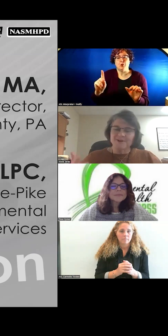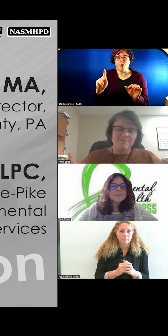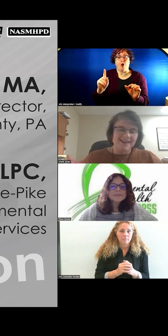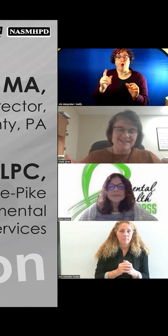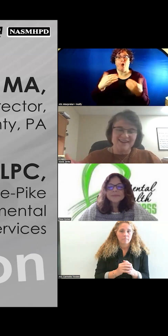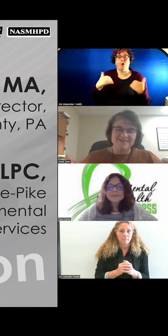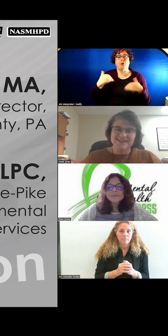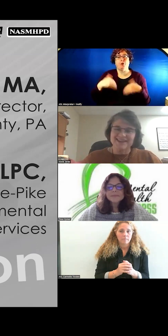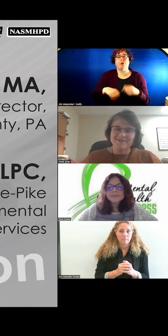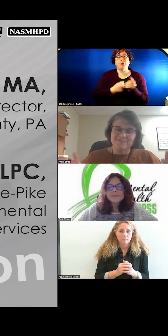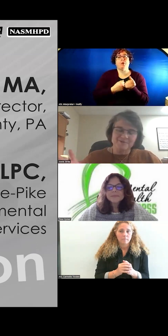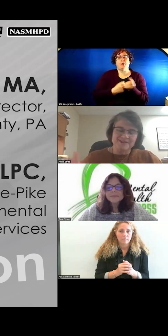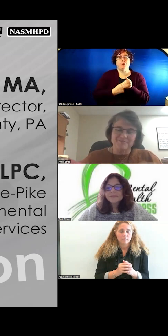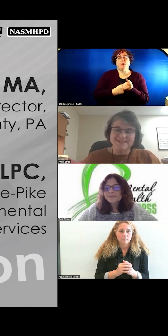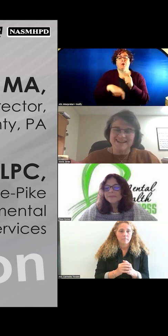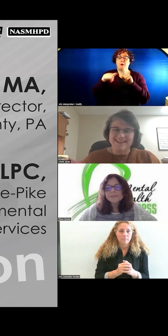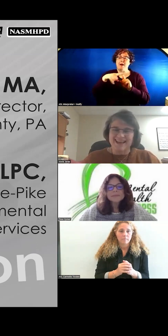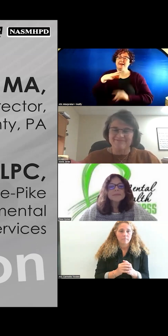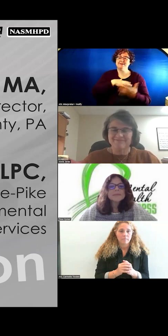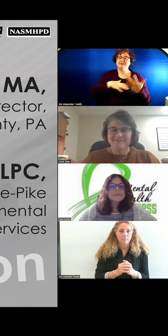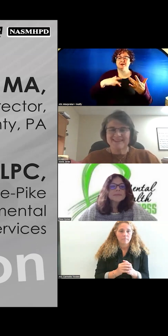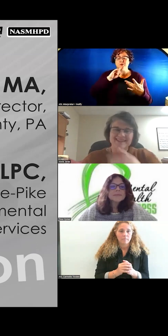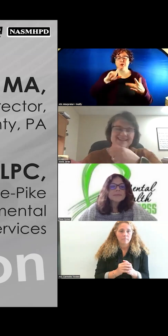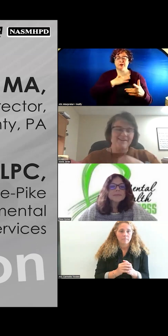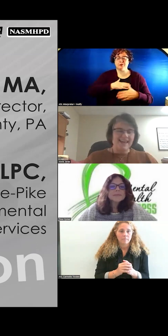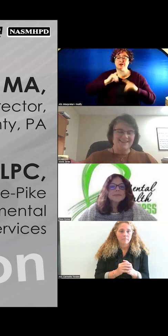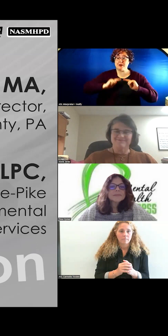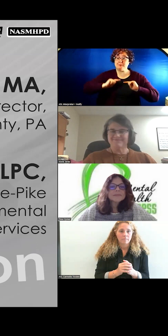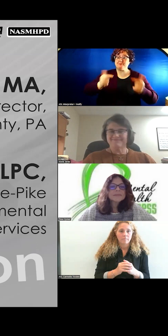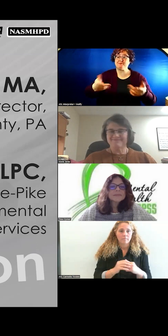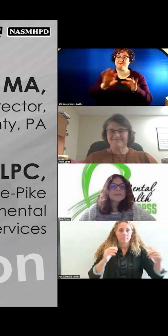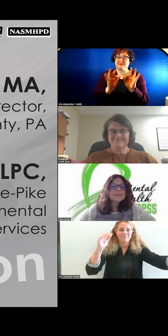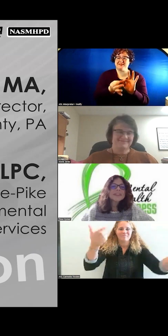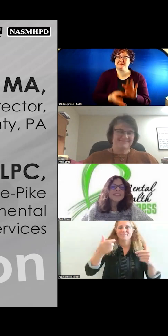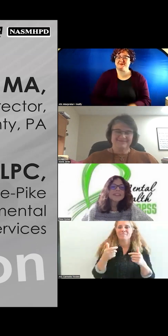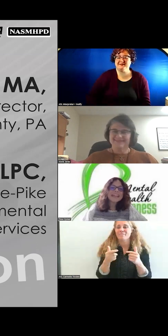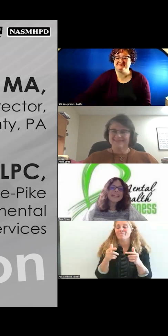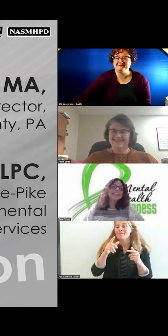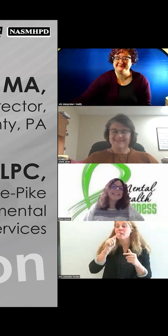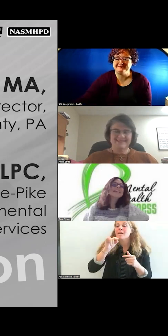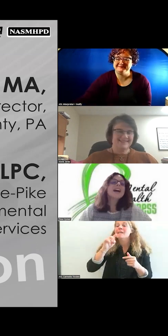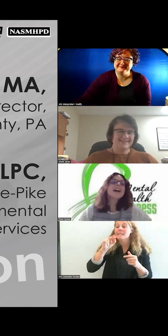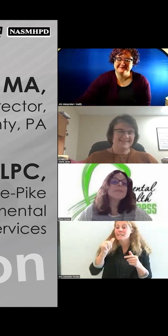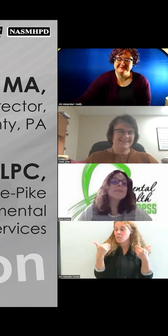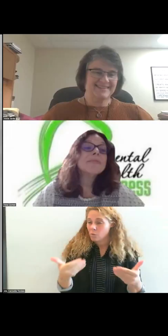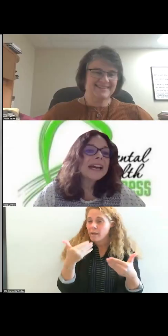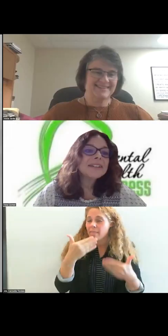SO MUCH POSITIVE ENERGY HERE. WE APPRECIATE THAT. TINA, GO AHEAD.